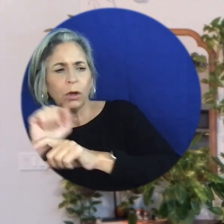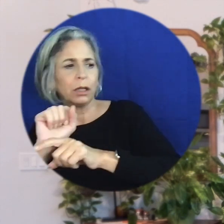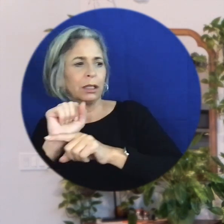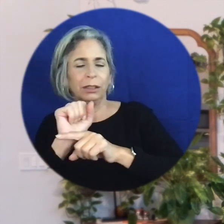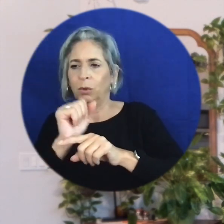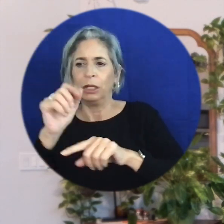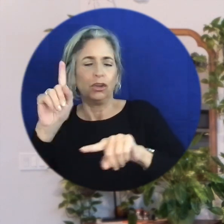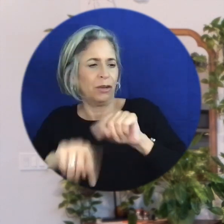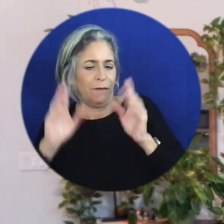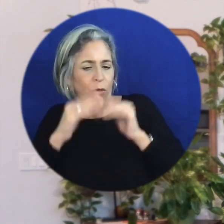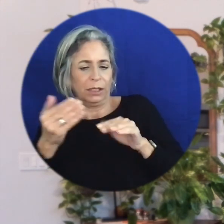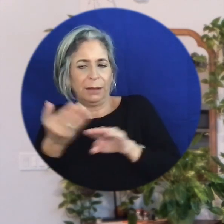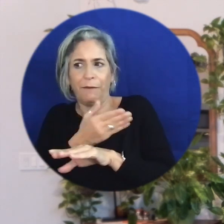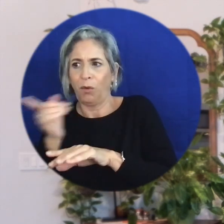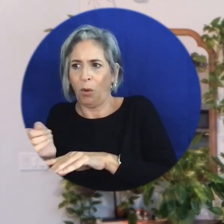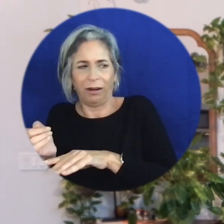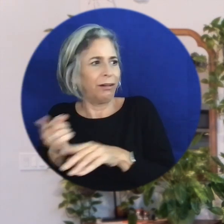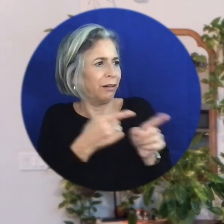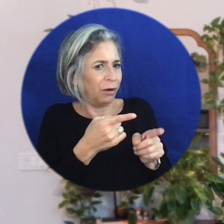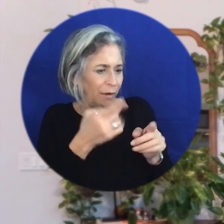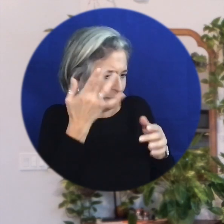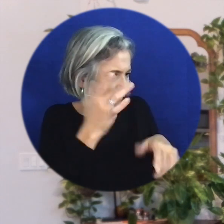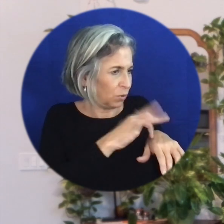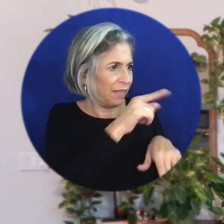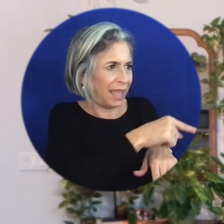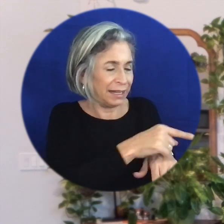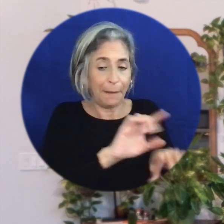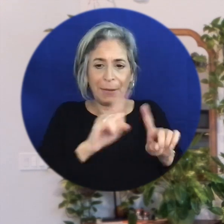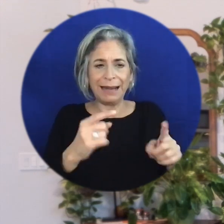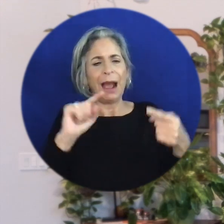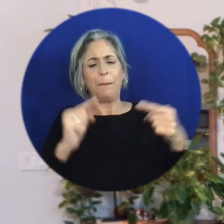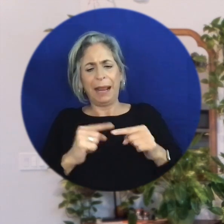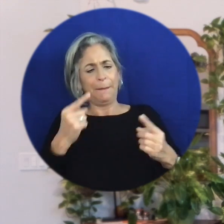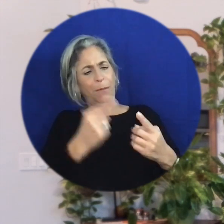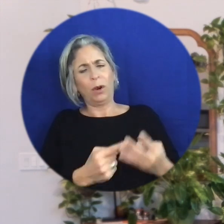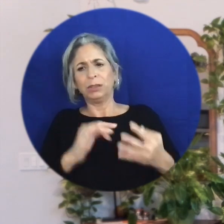we were previously unable to focus on. Unfortunately, this is where we began to feel pain points